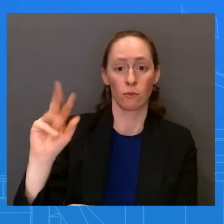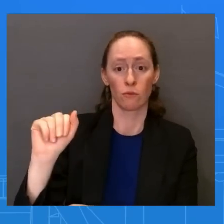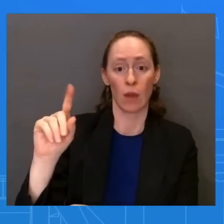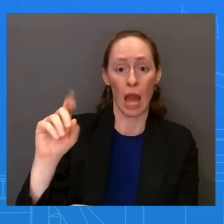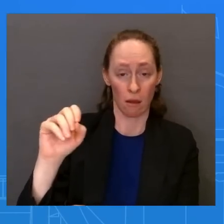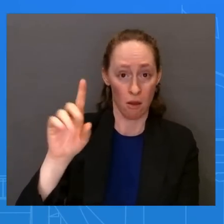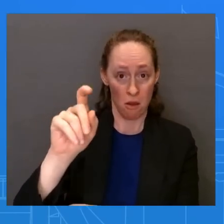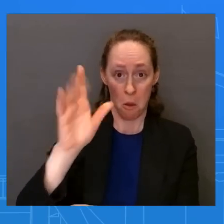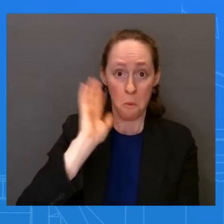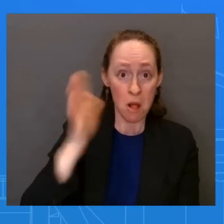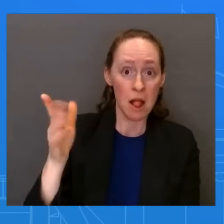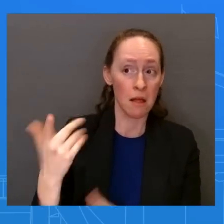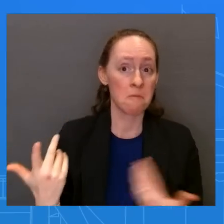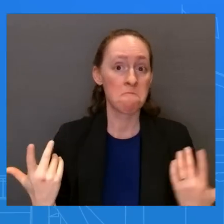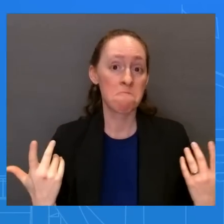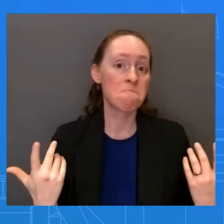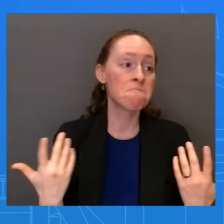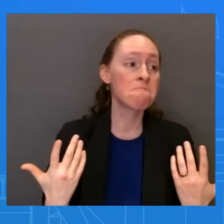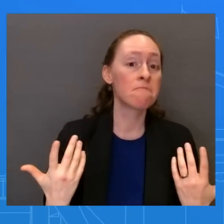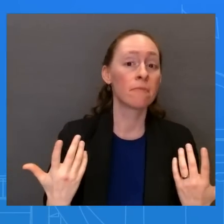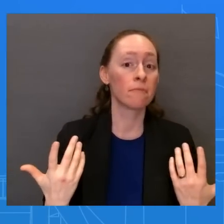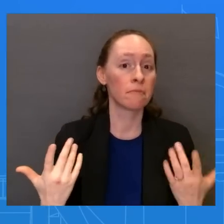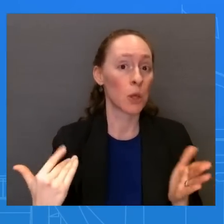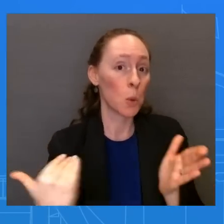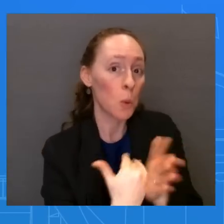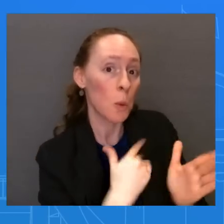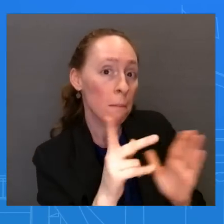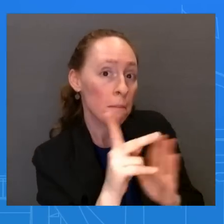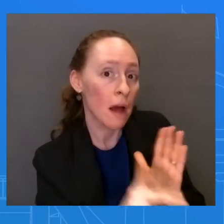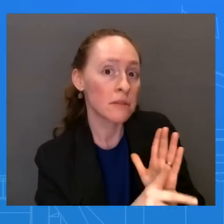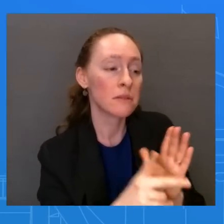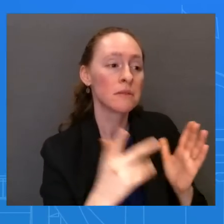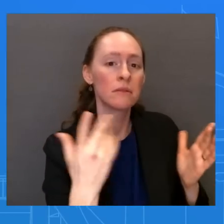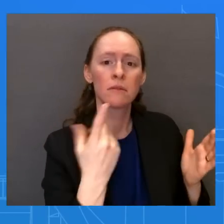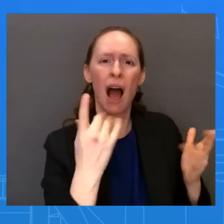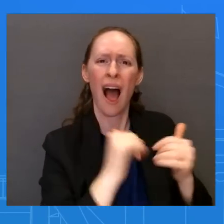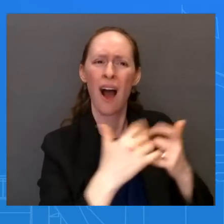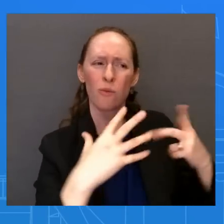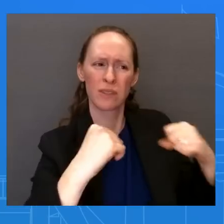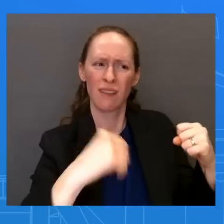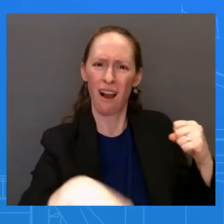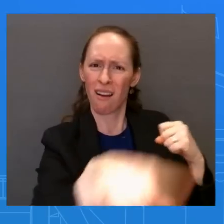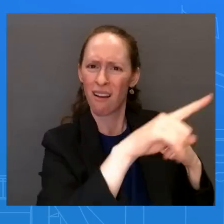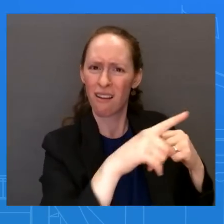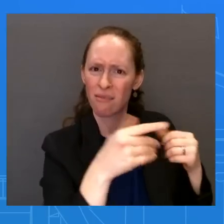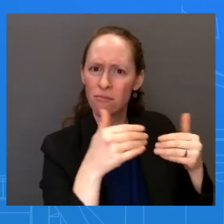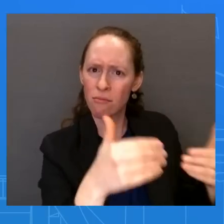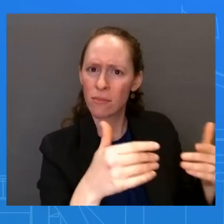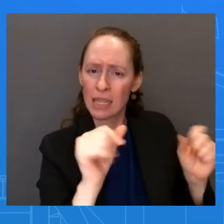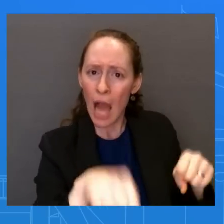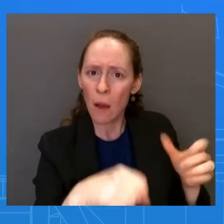particularly to women who get their pills by mail? Ms. Jean-Pierre: So, let me just say, the administration has taken actions